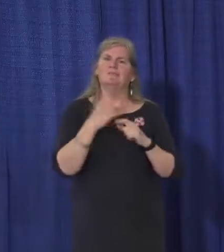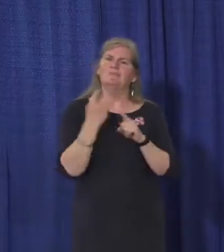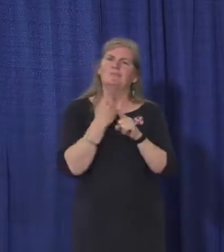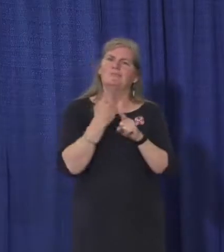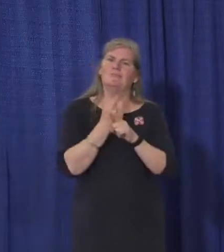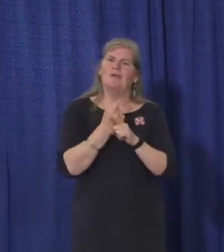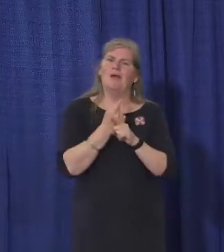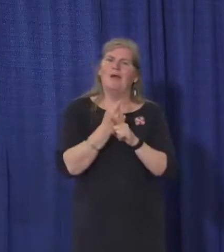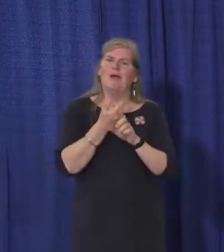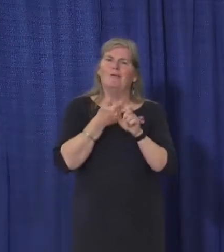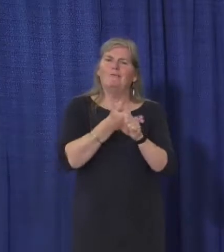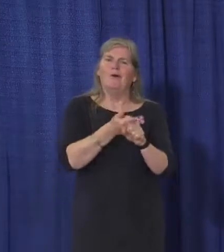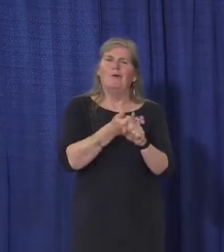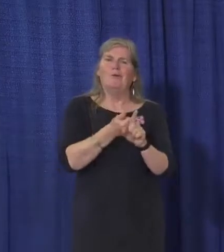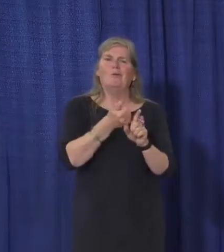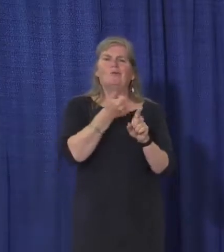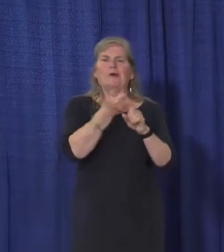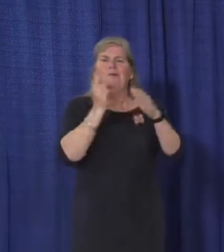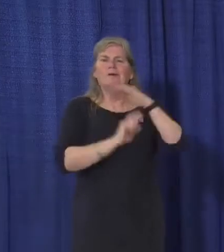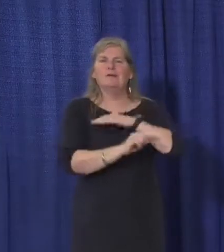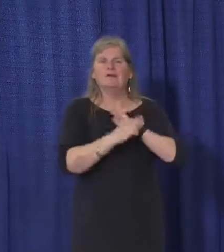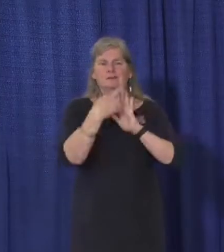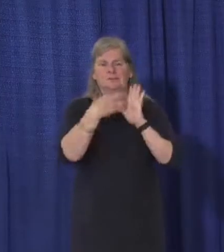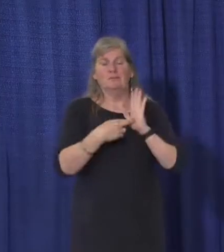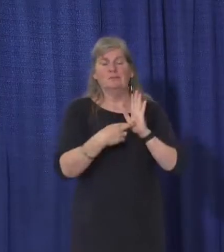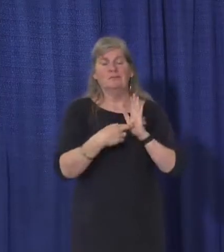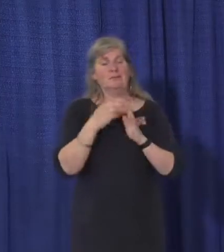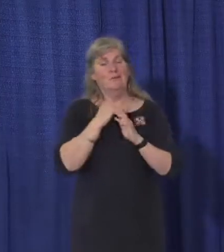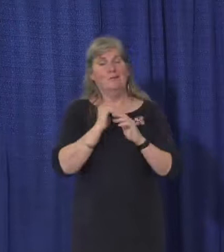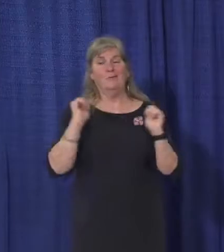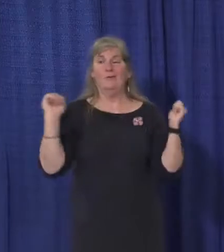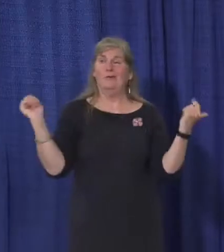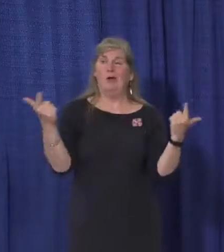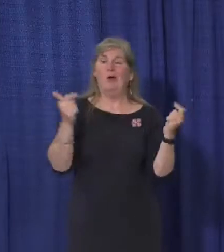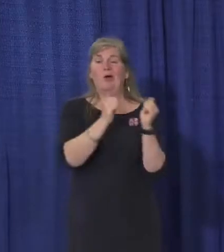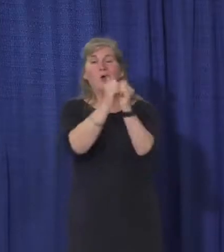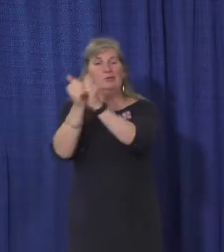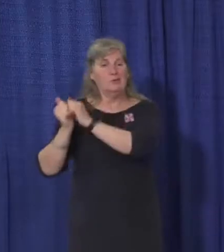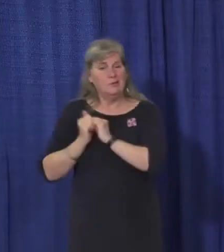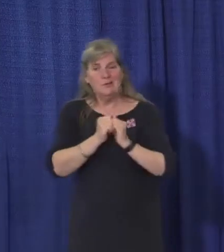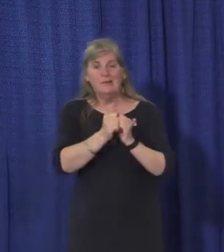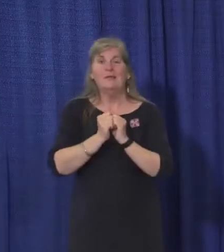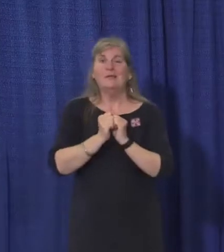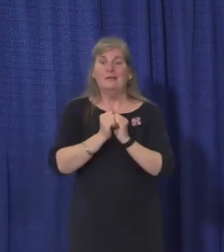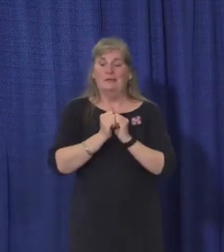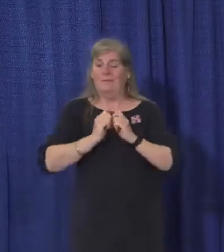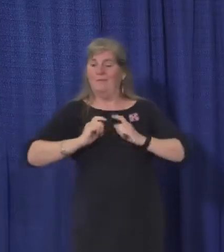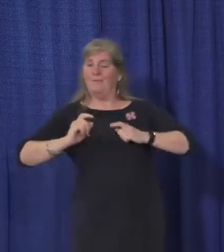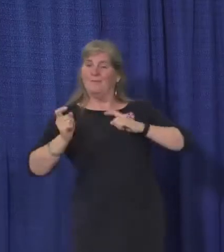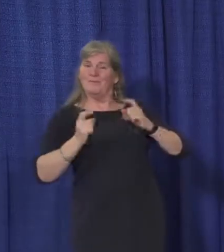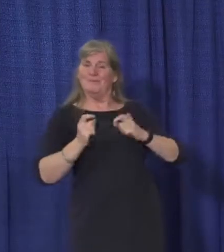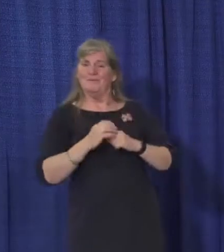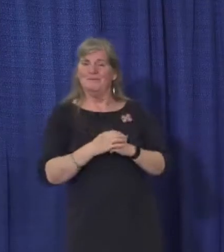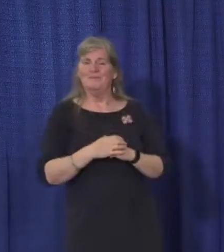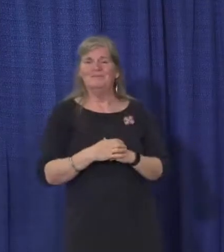right thing when self isolating. It takes the whole village to manage an outbreak.